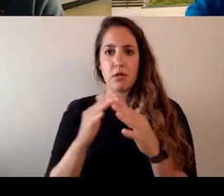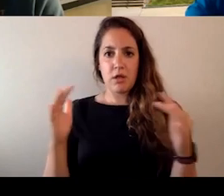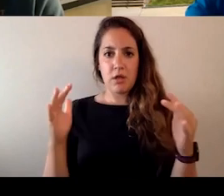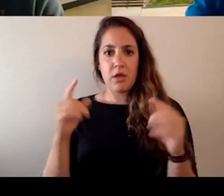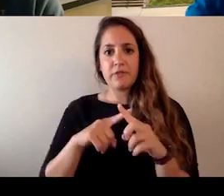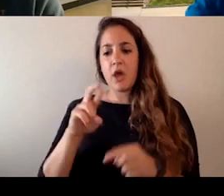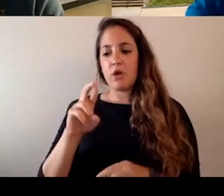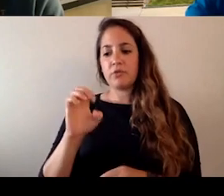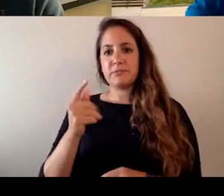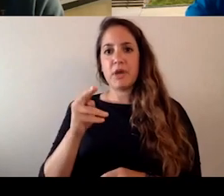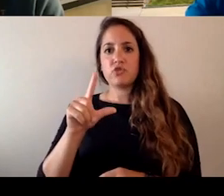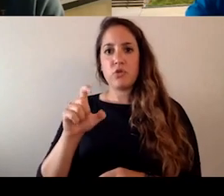with respect to algaecides or herbicides, etc.